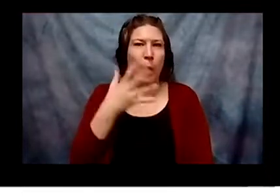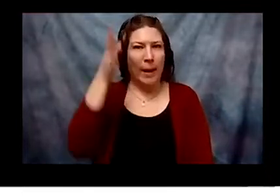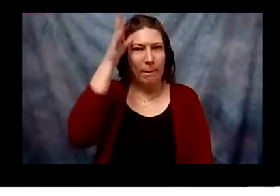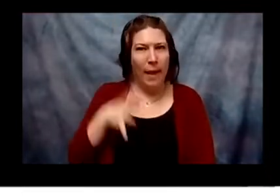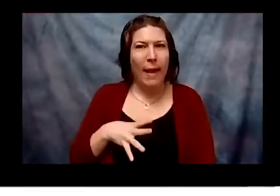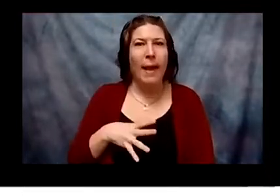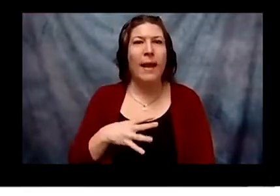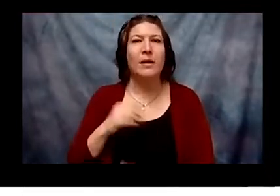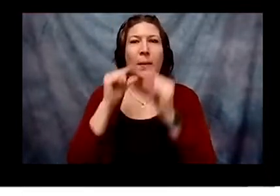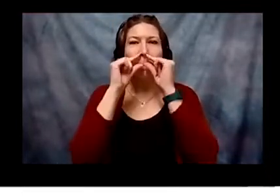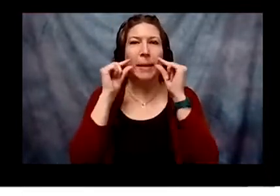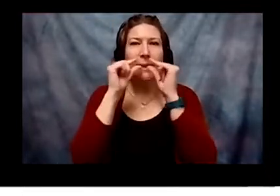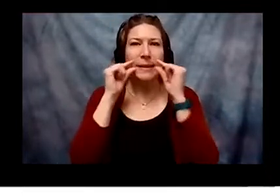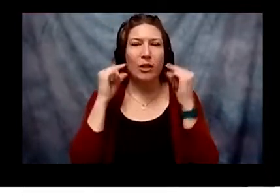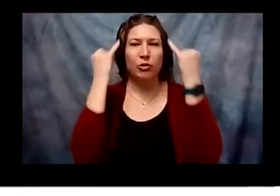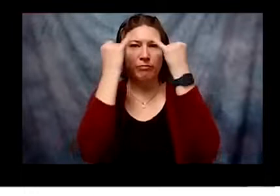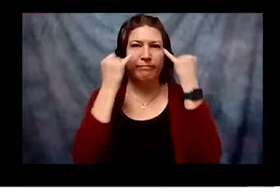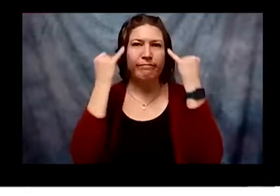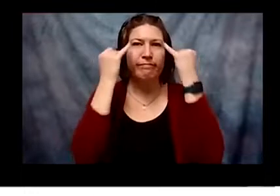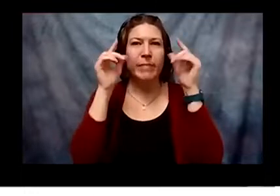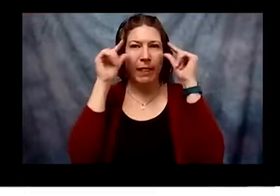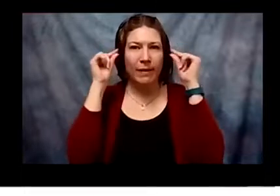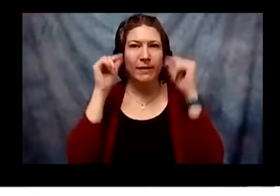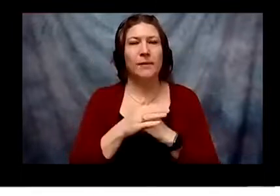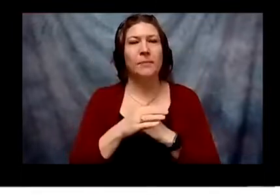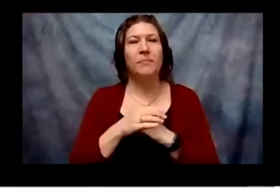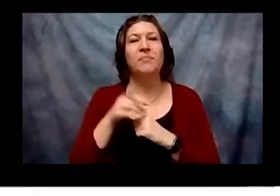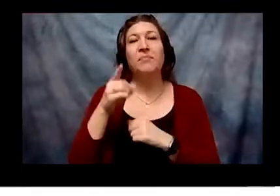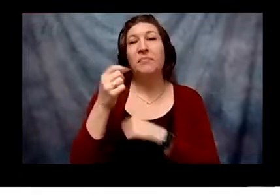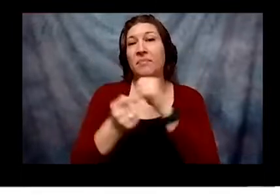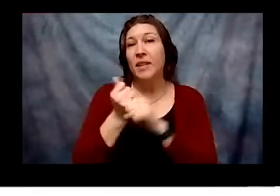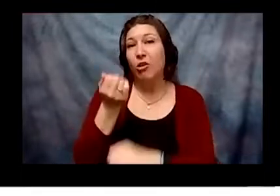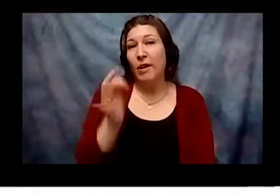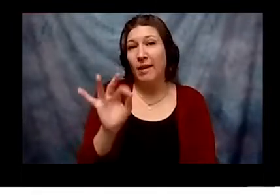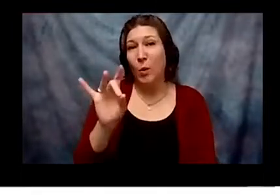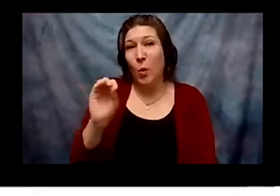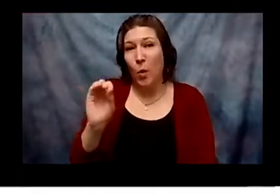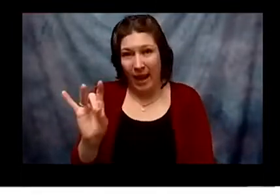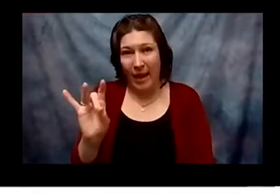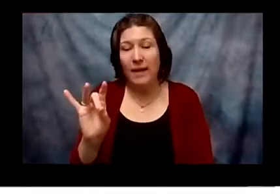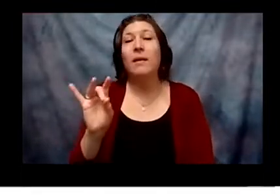Goddard translated Binet's test in 1908 into English. And then he sold